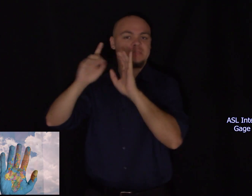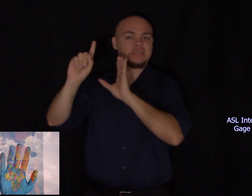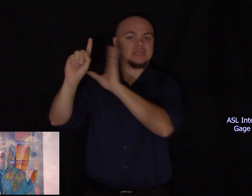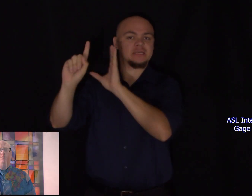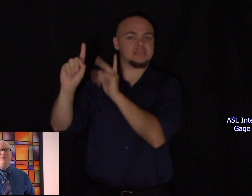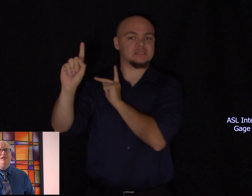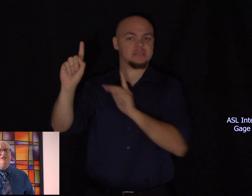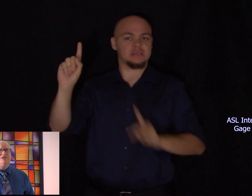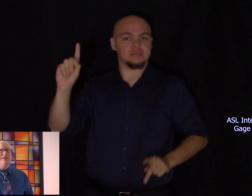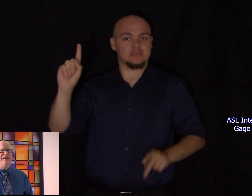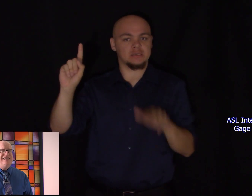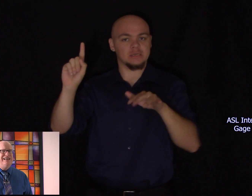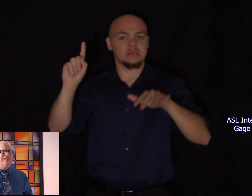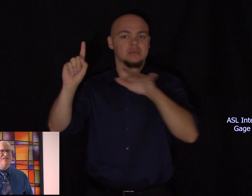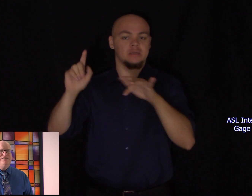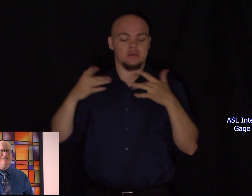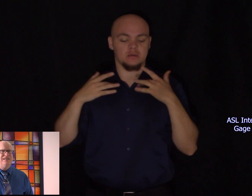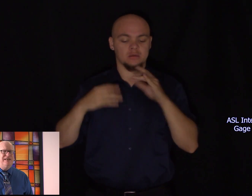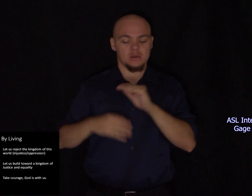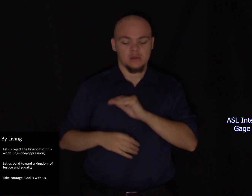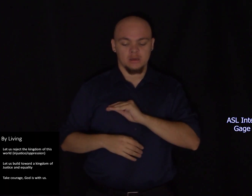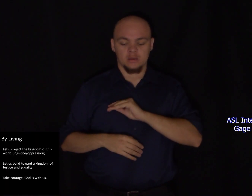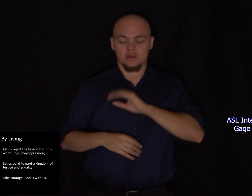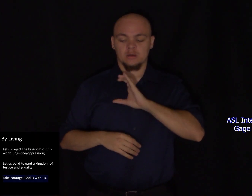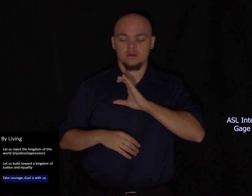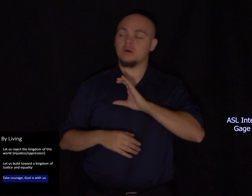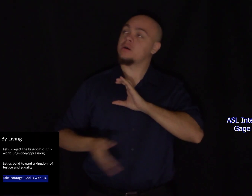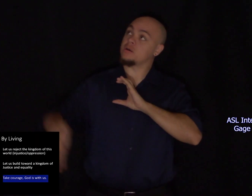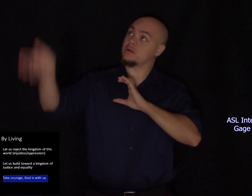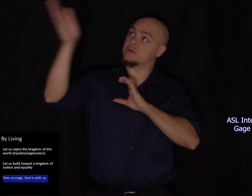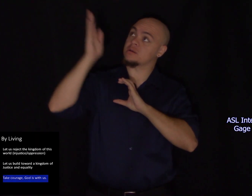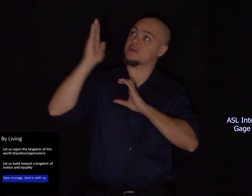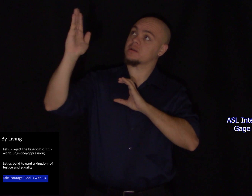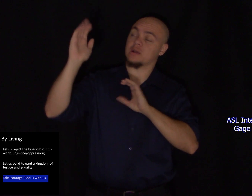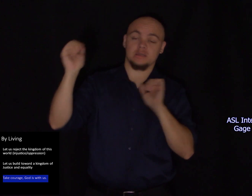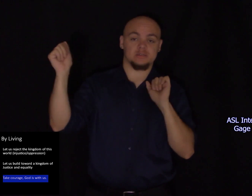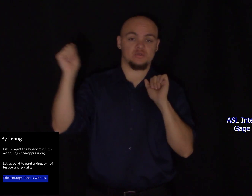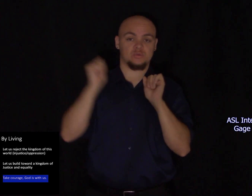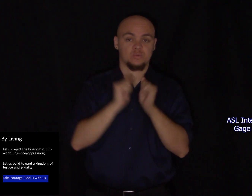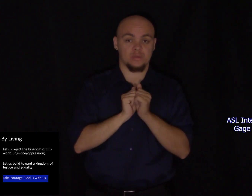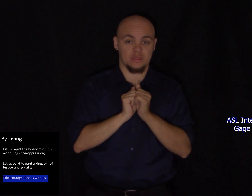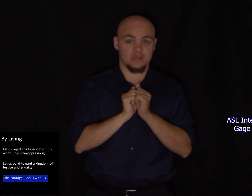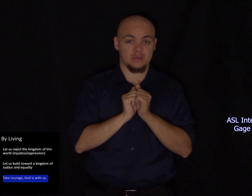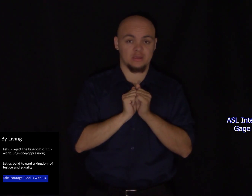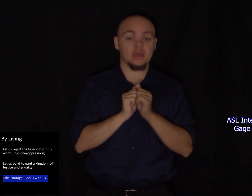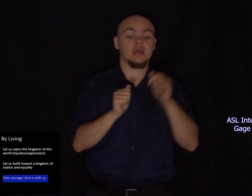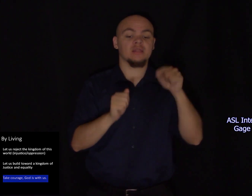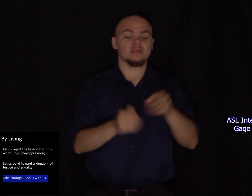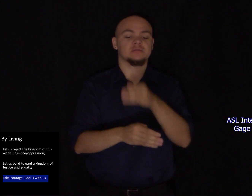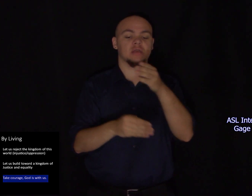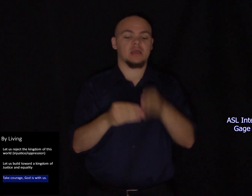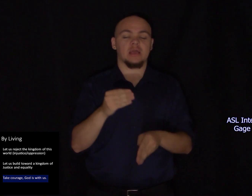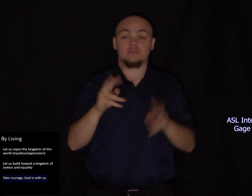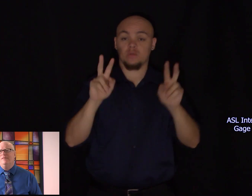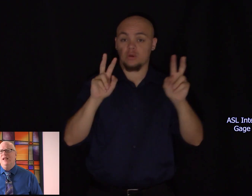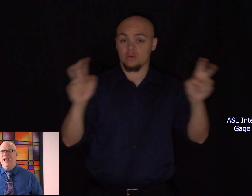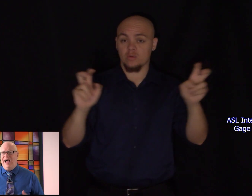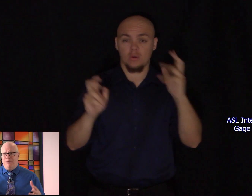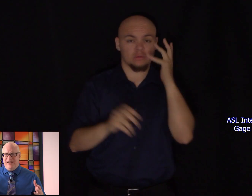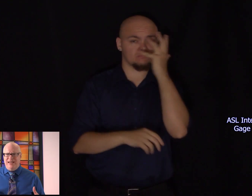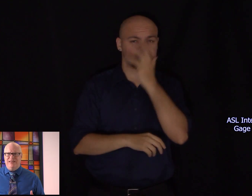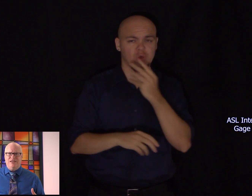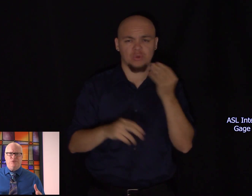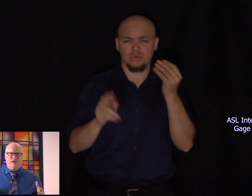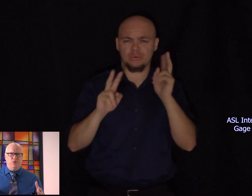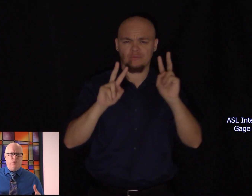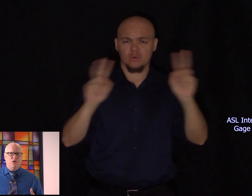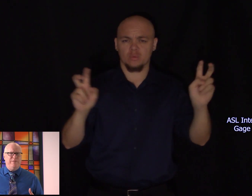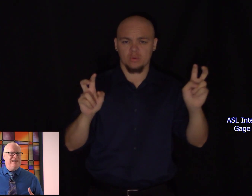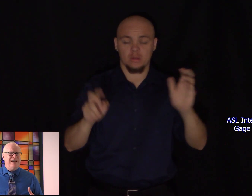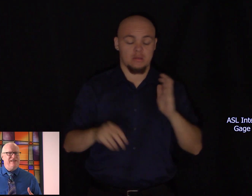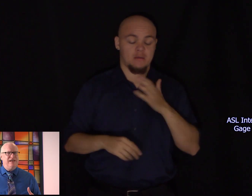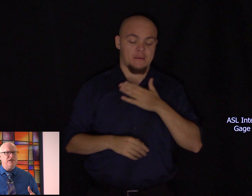to build his kingdom take courage God is with us I want to end this with a quote because I think it's